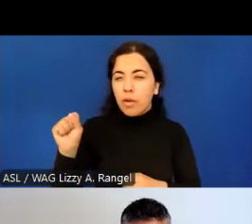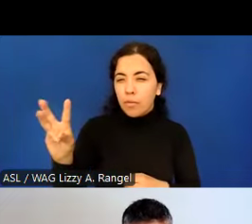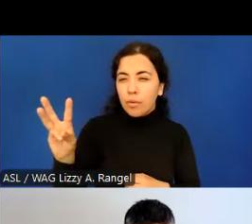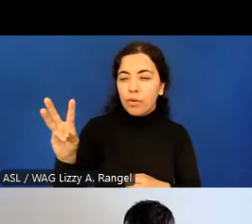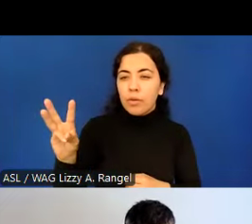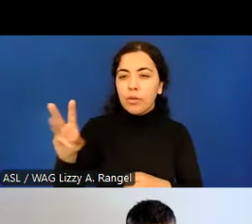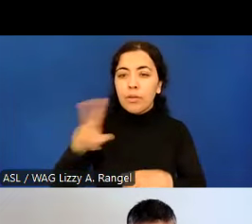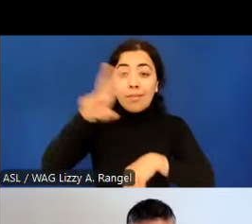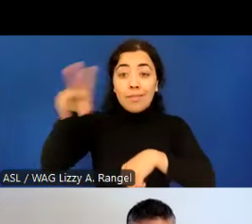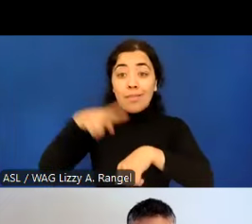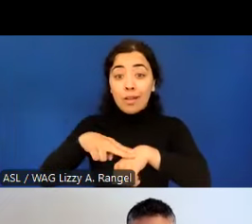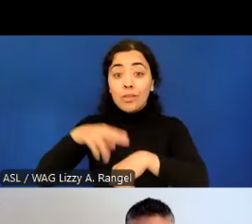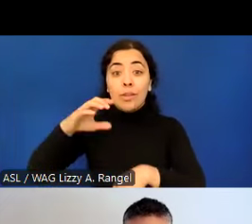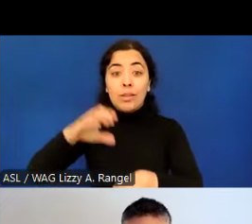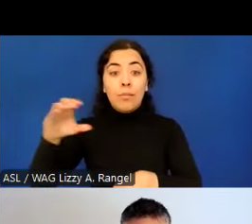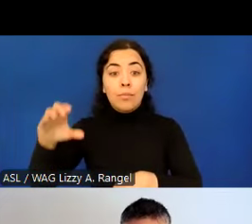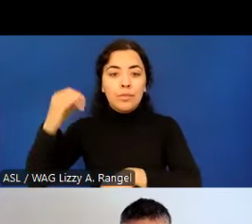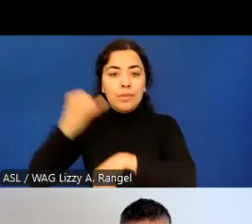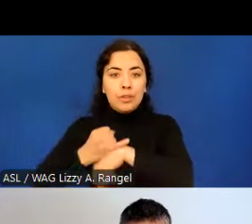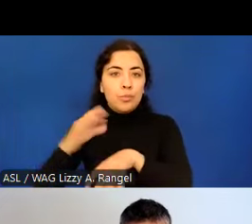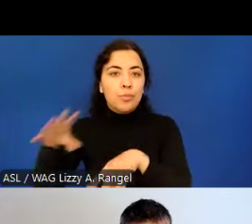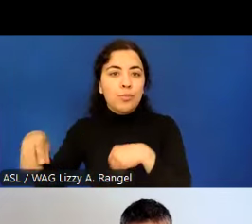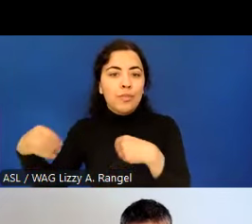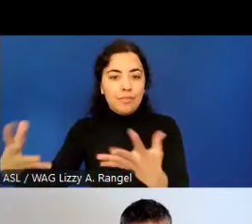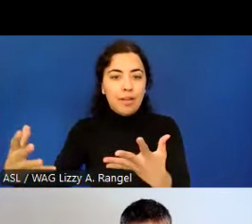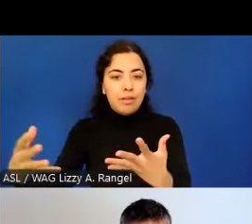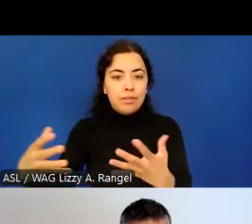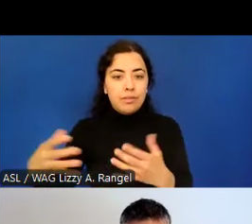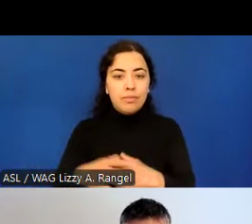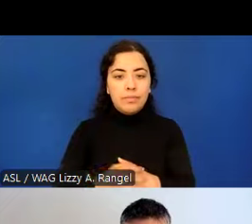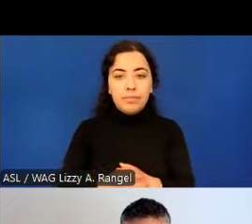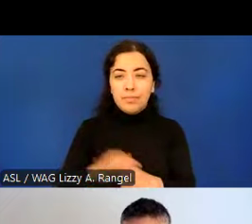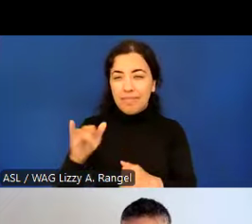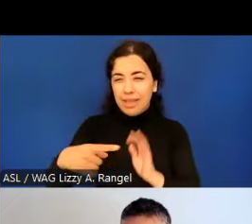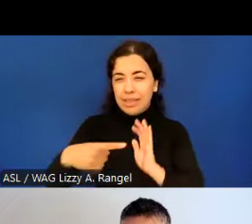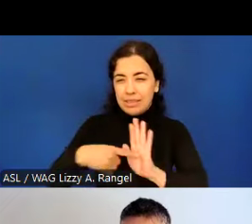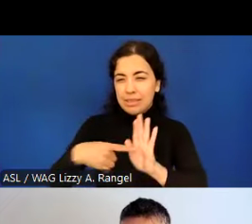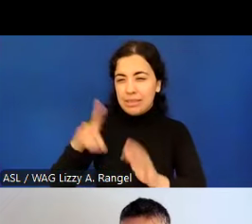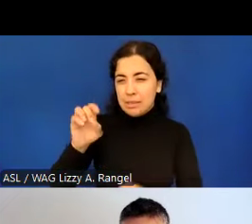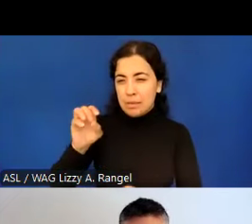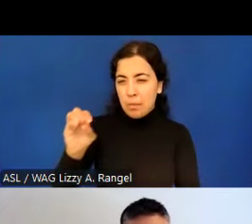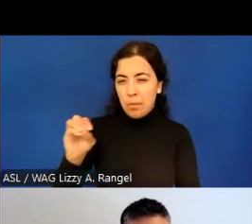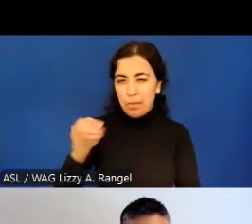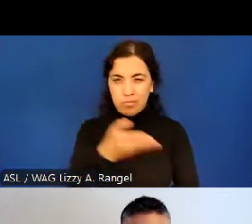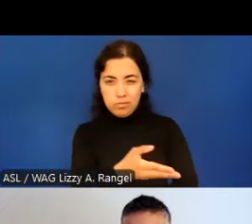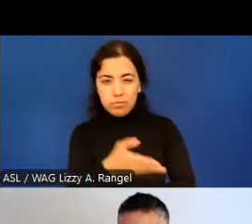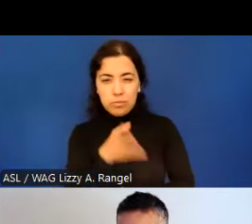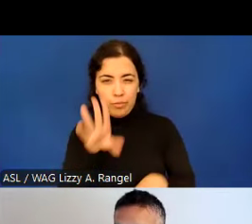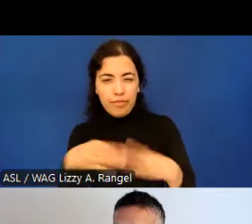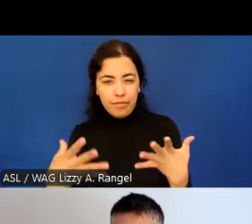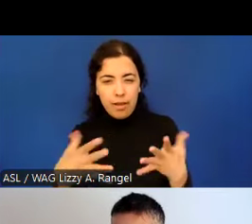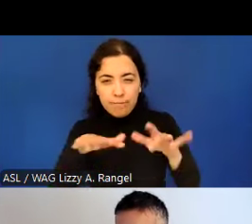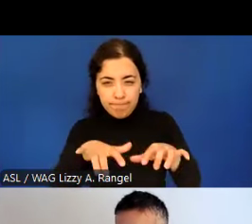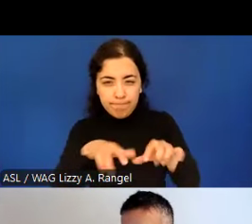captioning institute provides. And on this -- in this webinar,